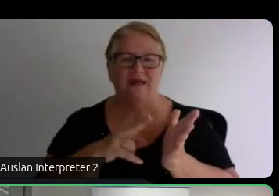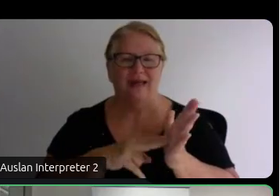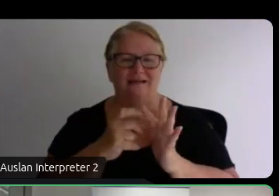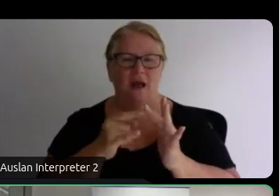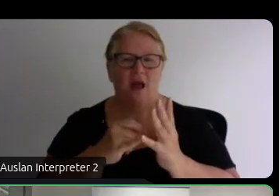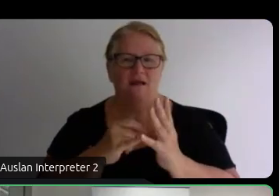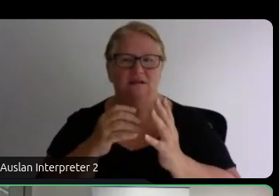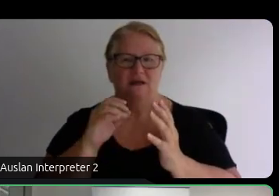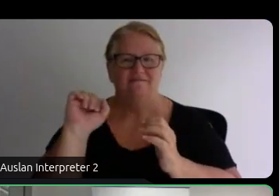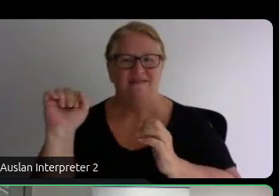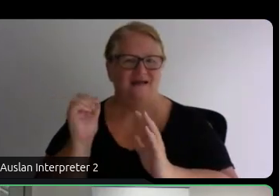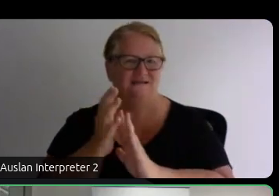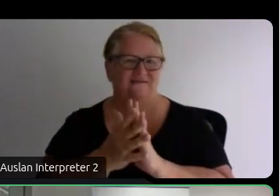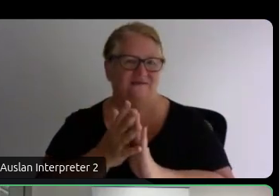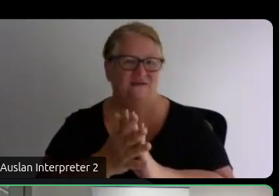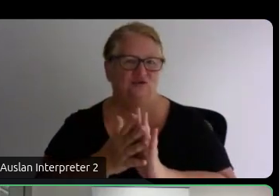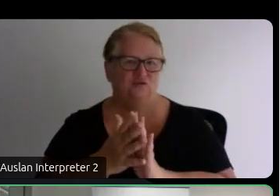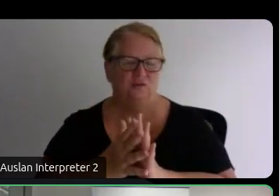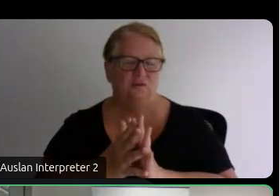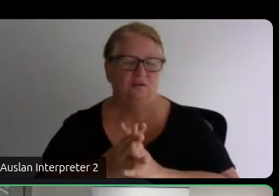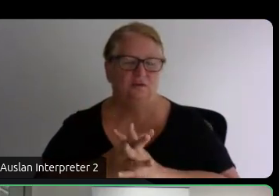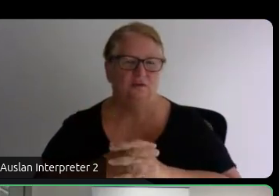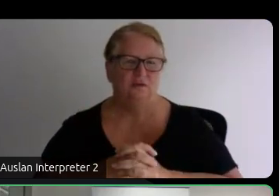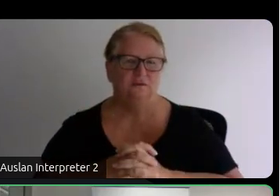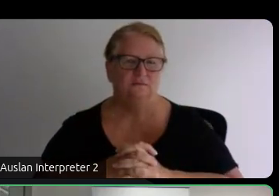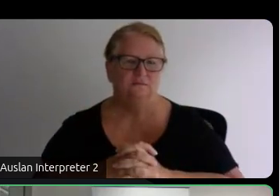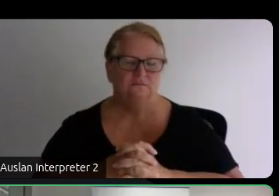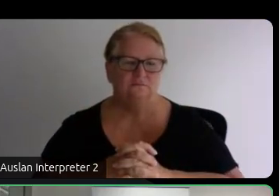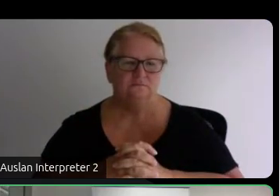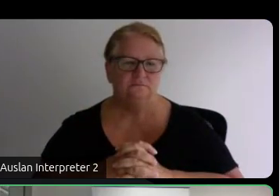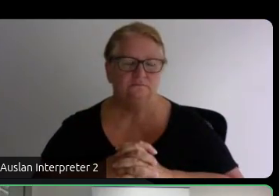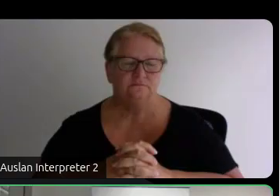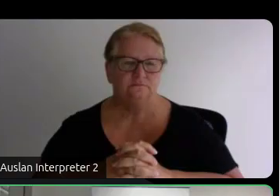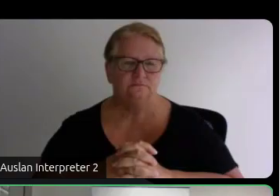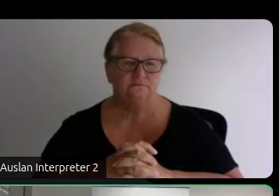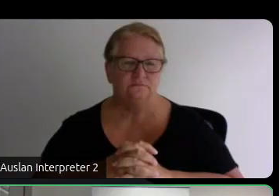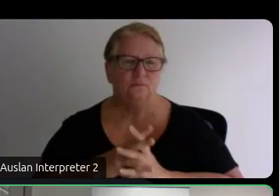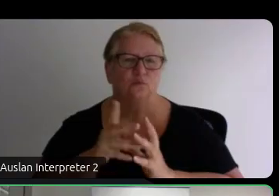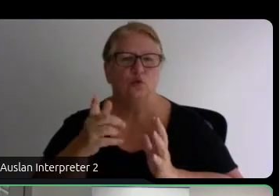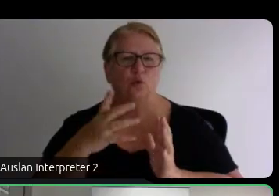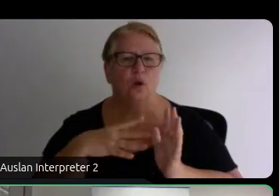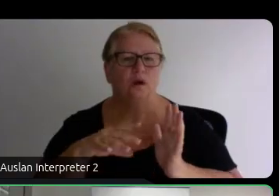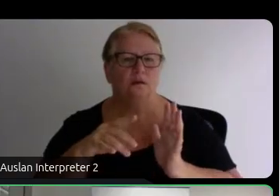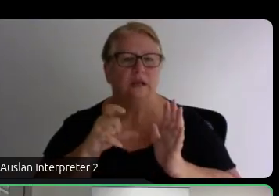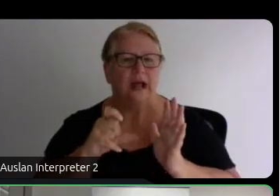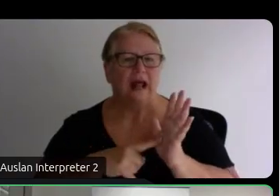impairments. Um and then realistically you want a clinical treatment provider or a specialist